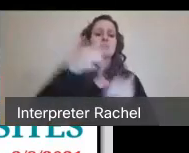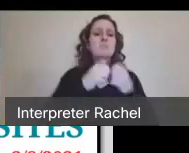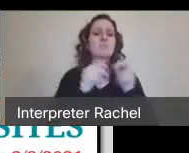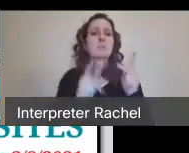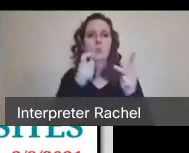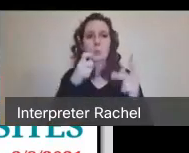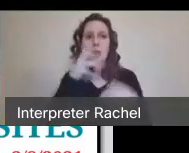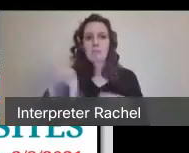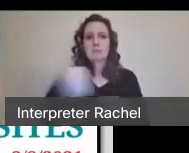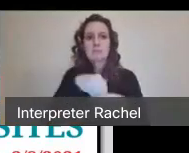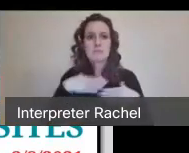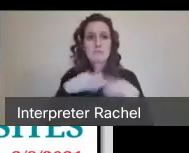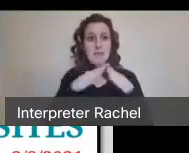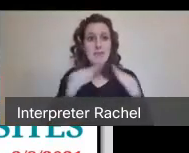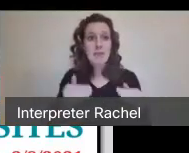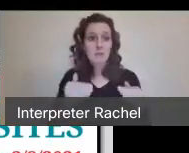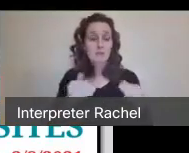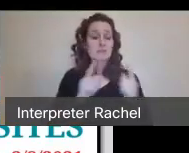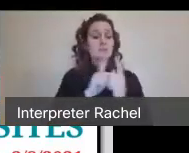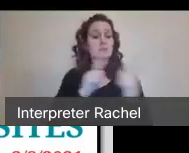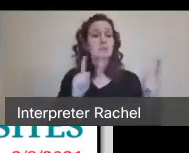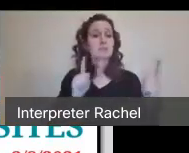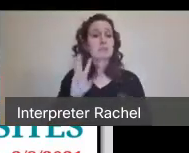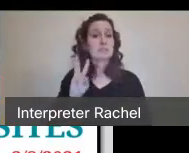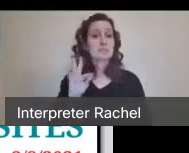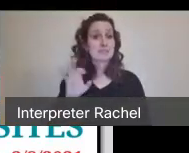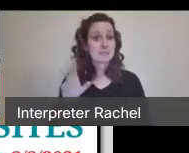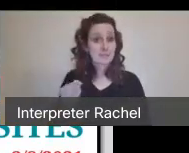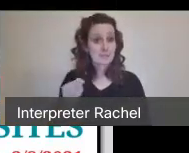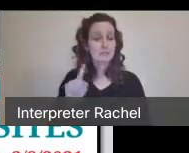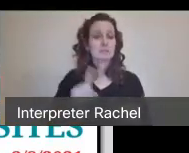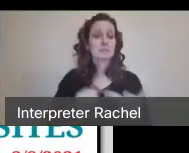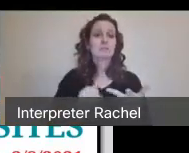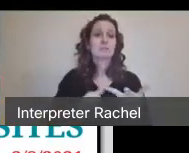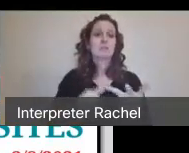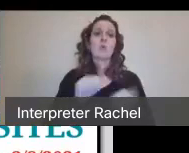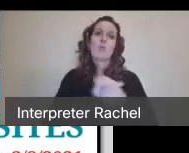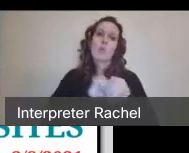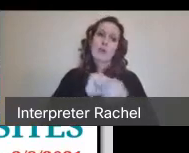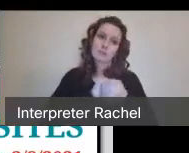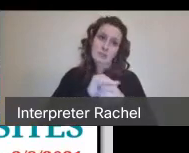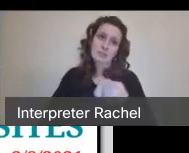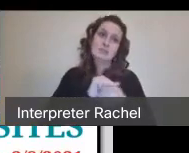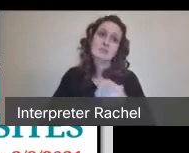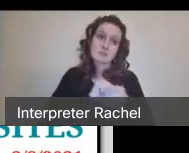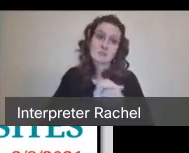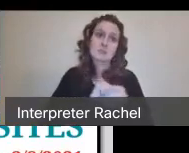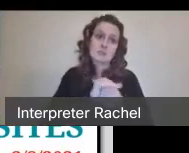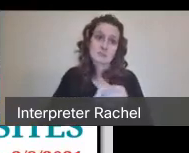that you keep that six feet of social distancing, and that you wash your hands. We are not